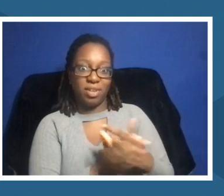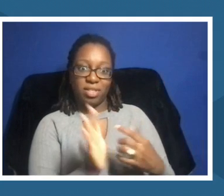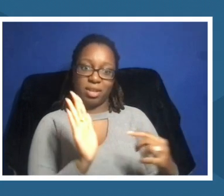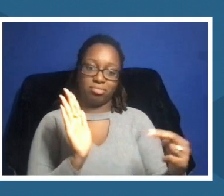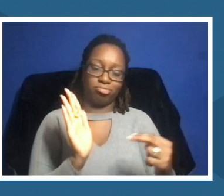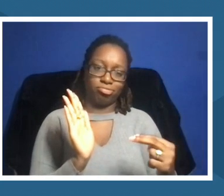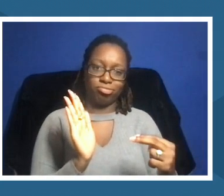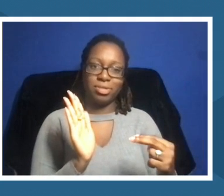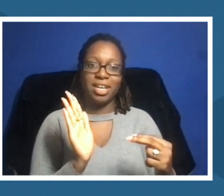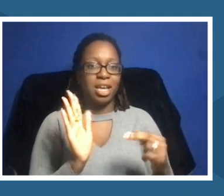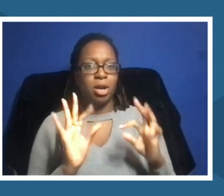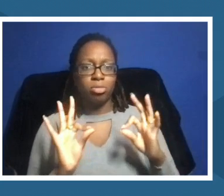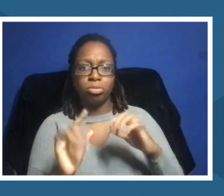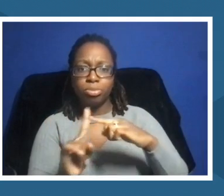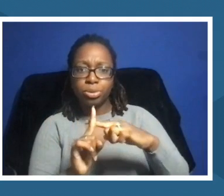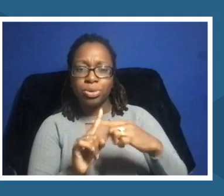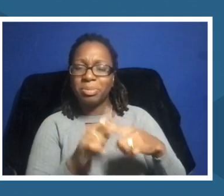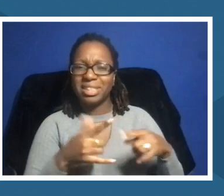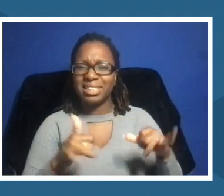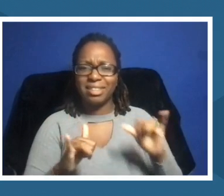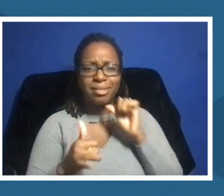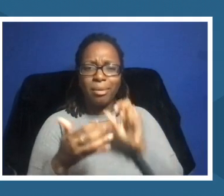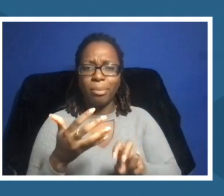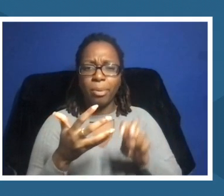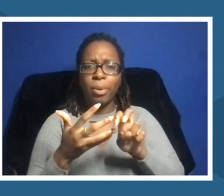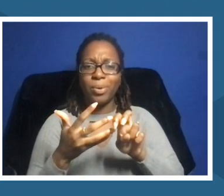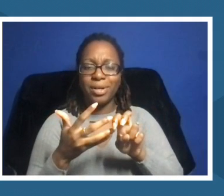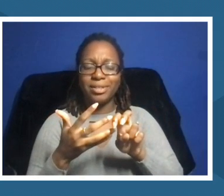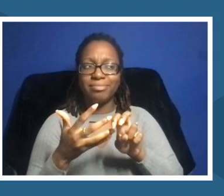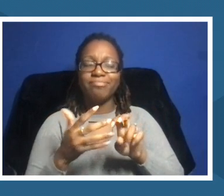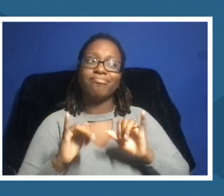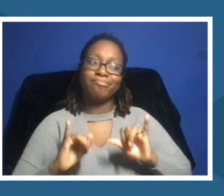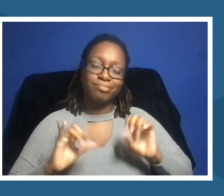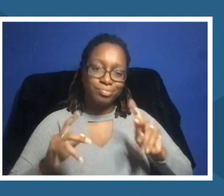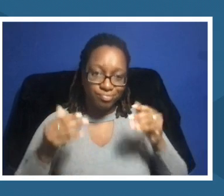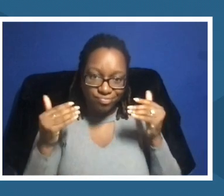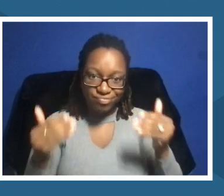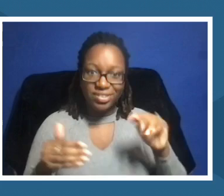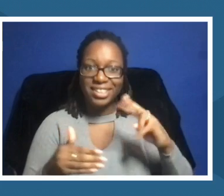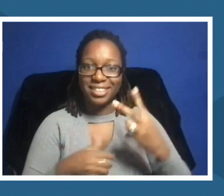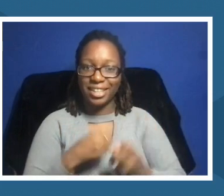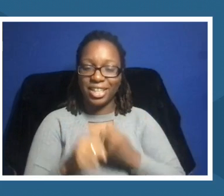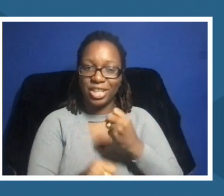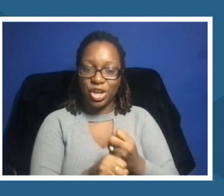much to her dismay midway through her second year on staff her colleagues and